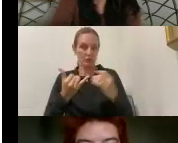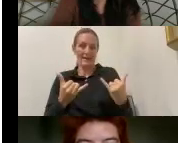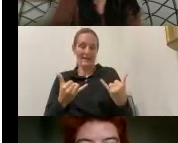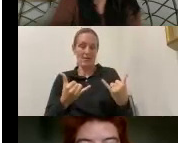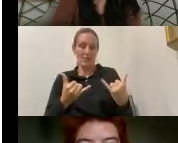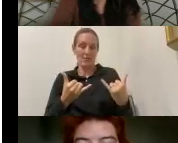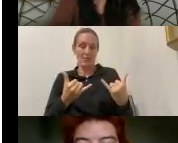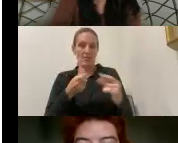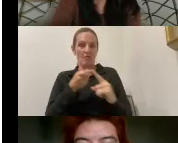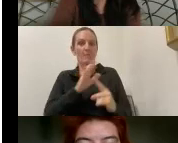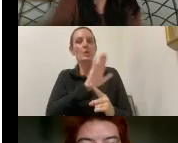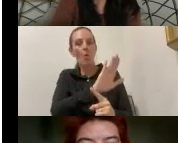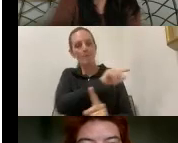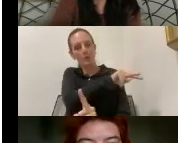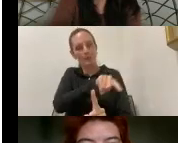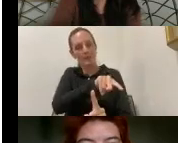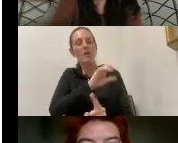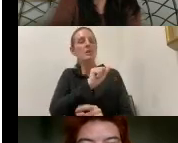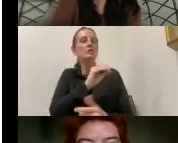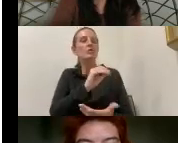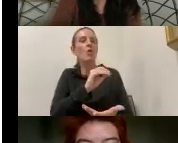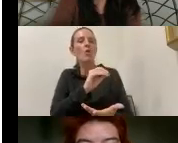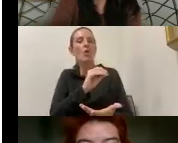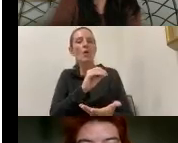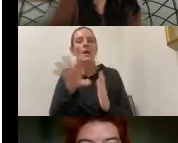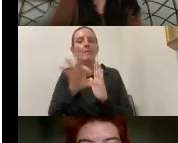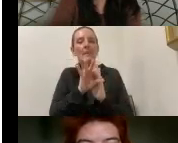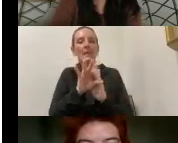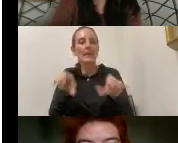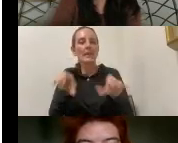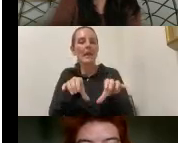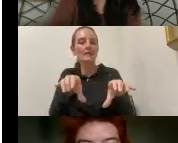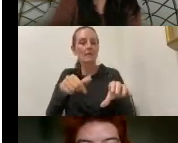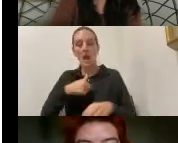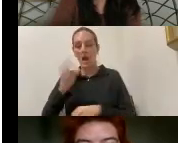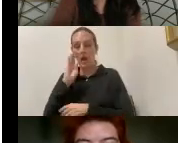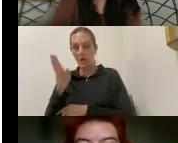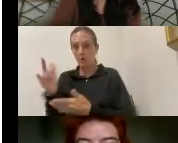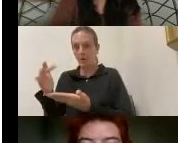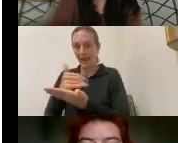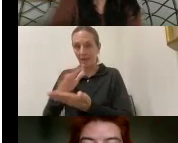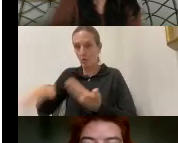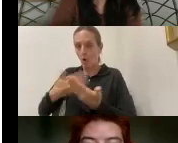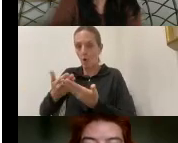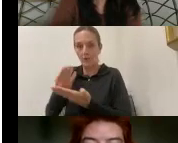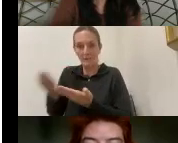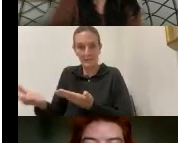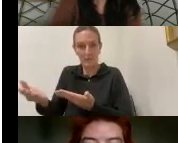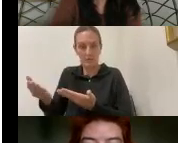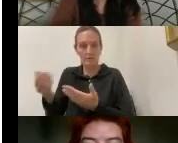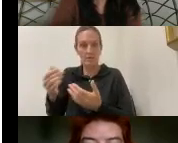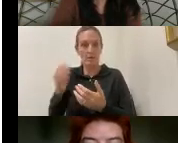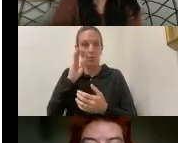So pick an activity, I'll go arrange the materials, let's collaborate on a time, and let's get